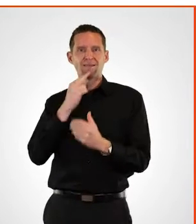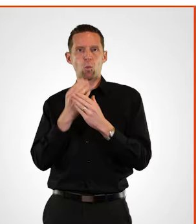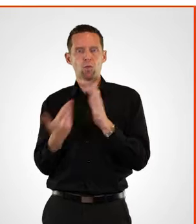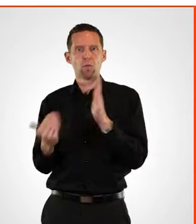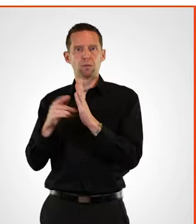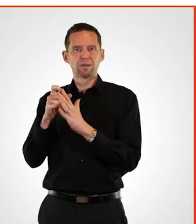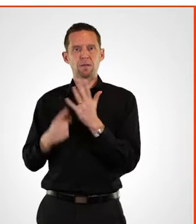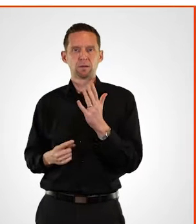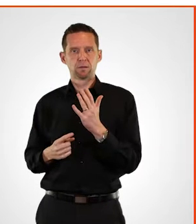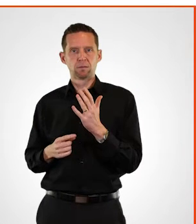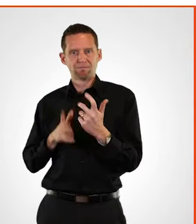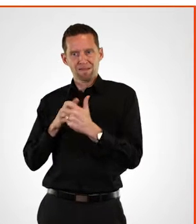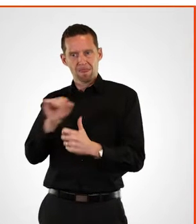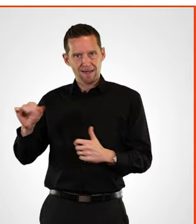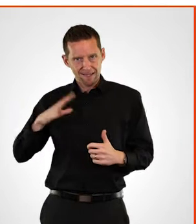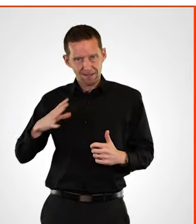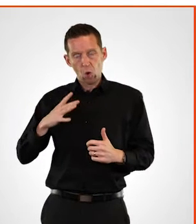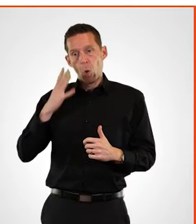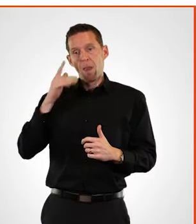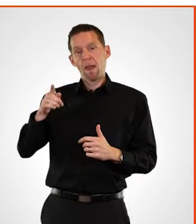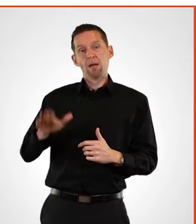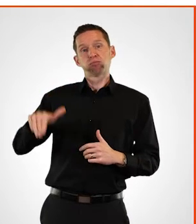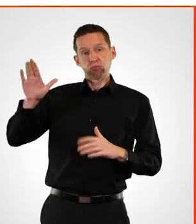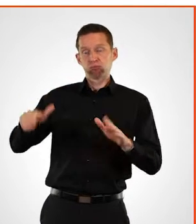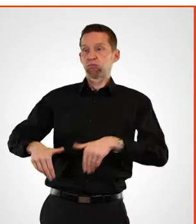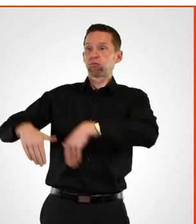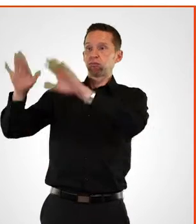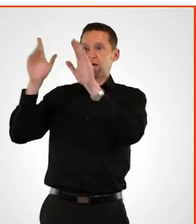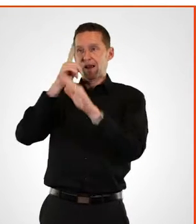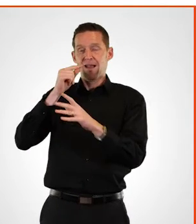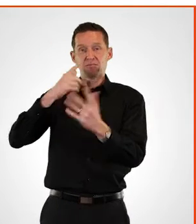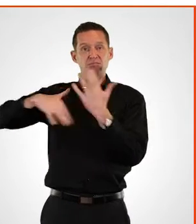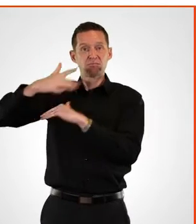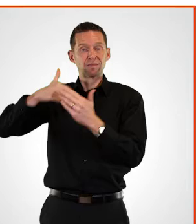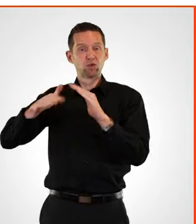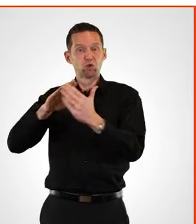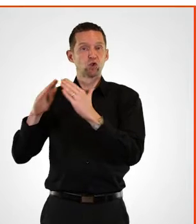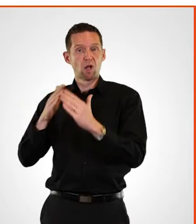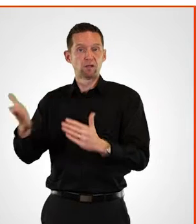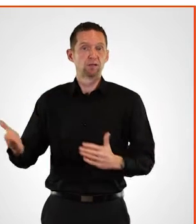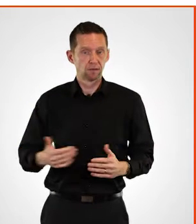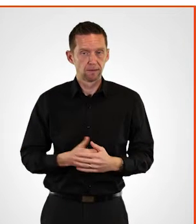in order to really meet the needs so that they can go out and be productive citizens.